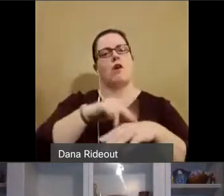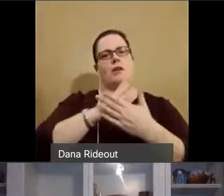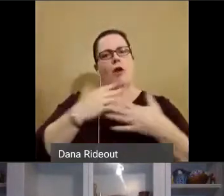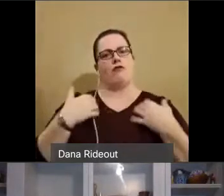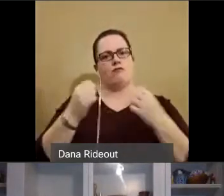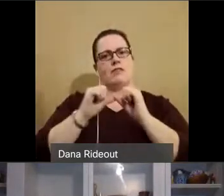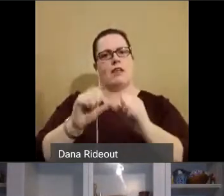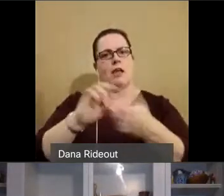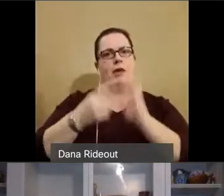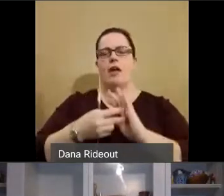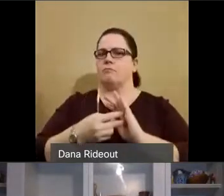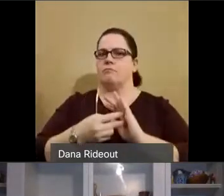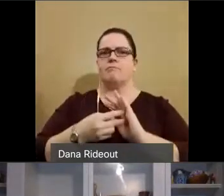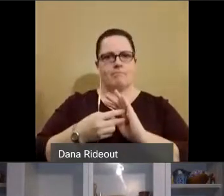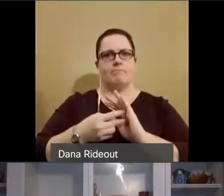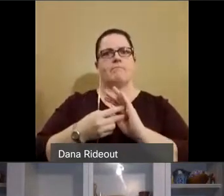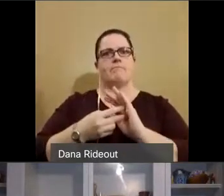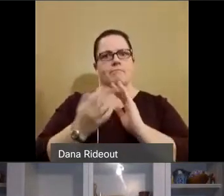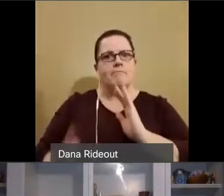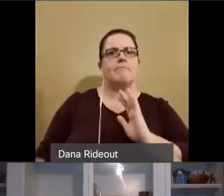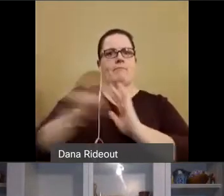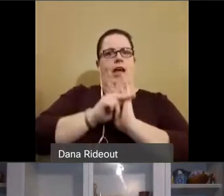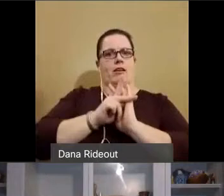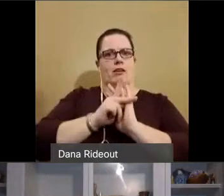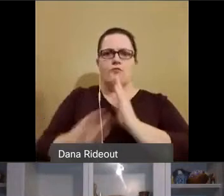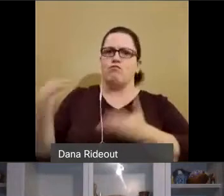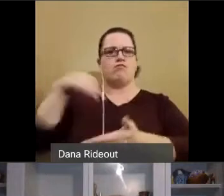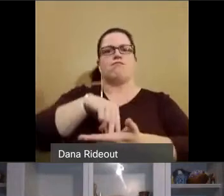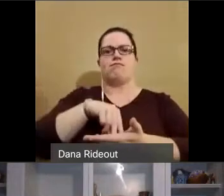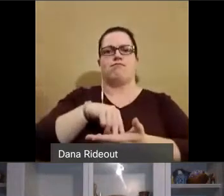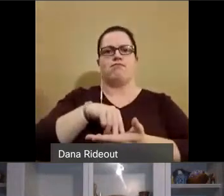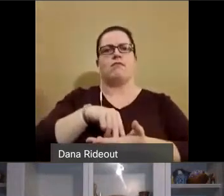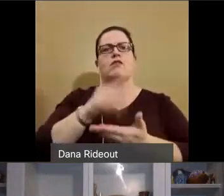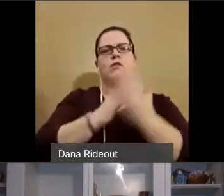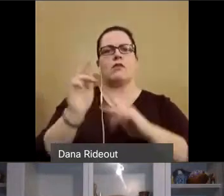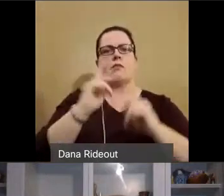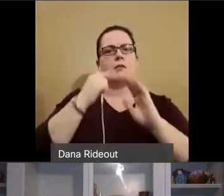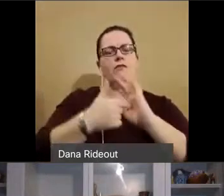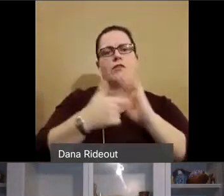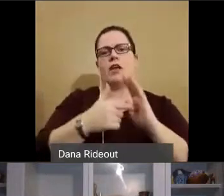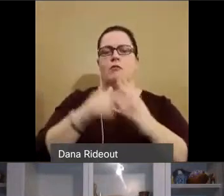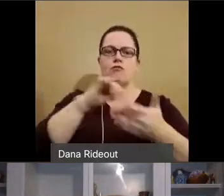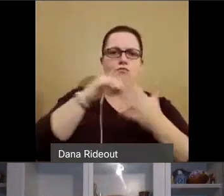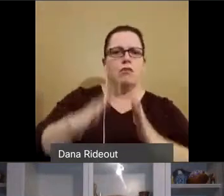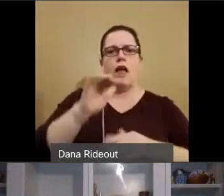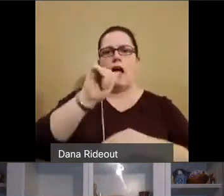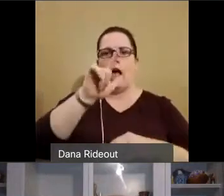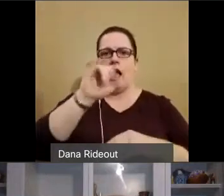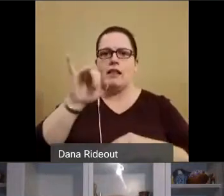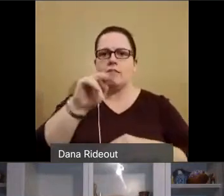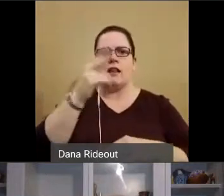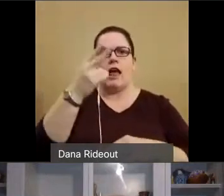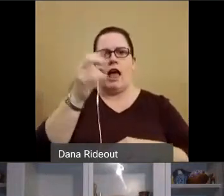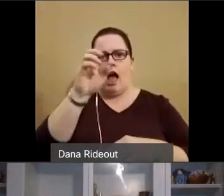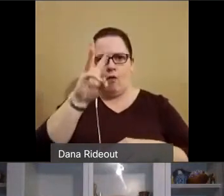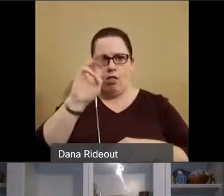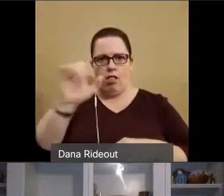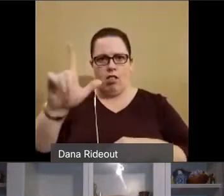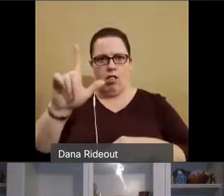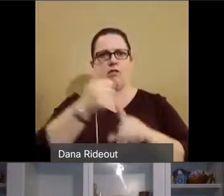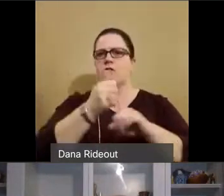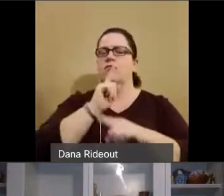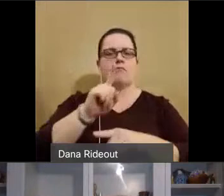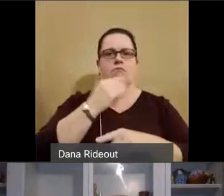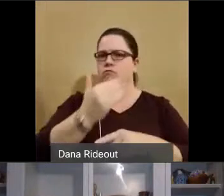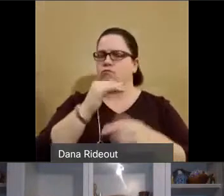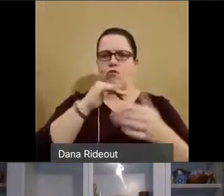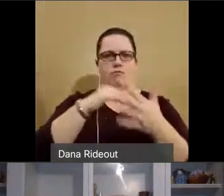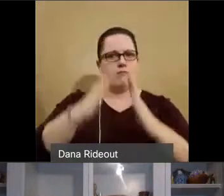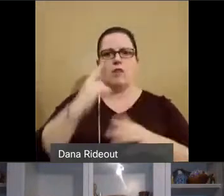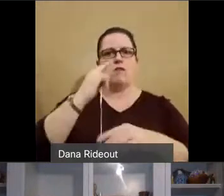And what's interesting is that some, some folks I'm thinking of scholars, like Alison, how a really interesting, critical scholar of international relations also talks about bouncing forward.